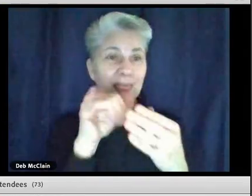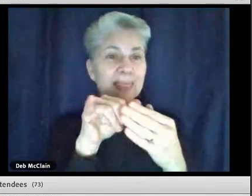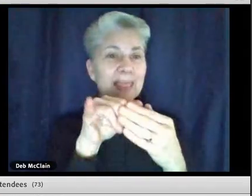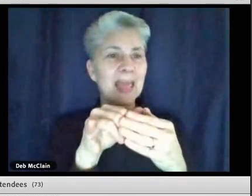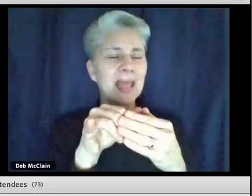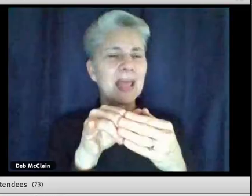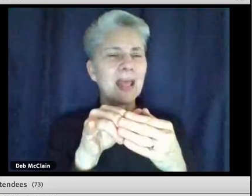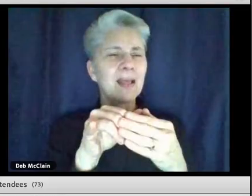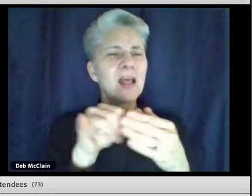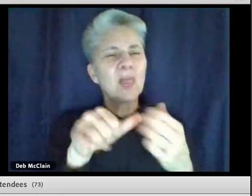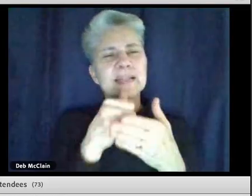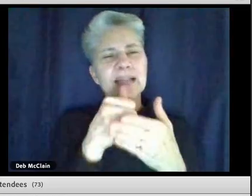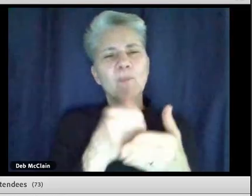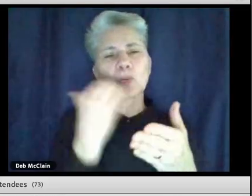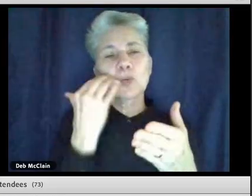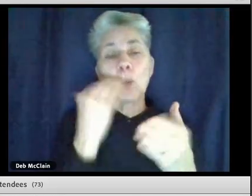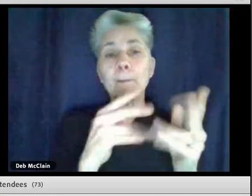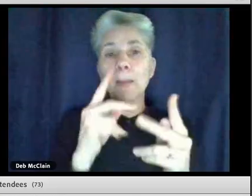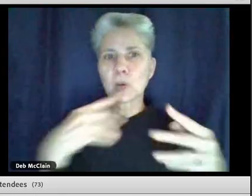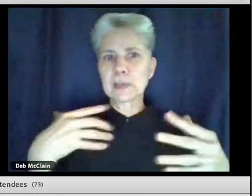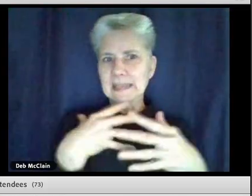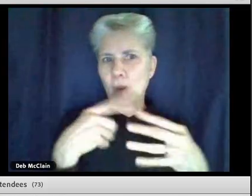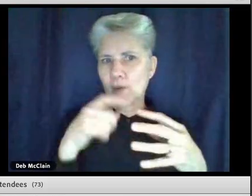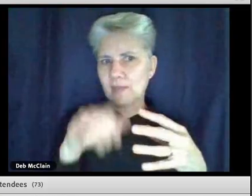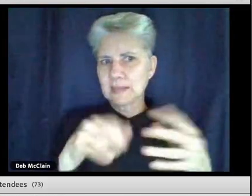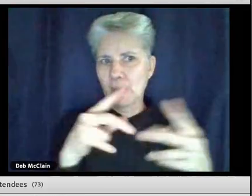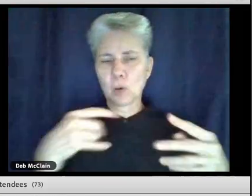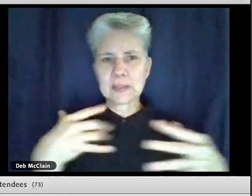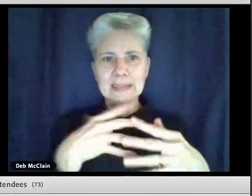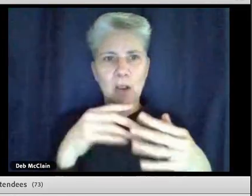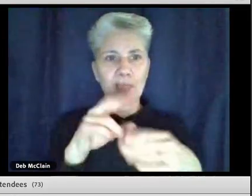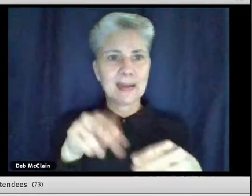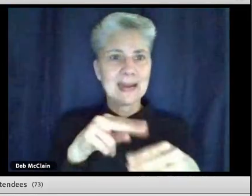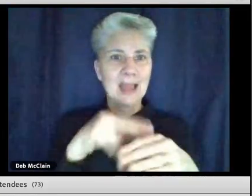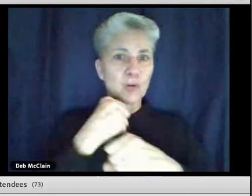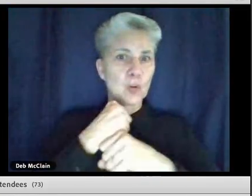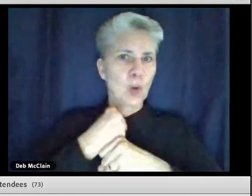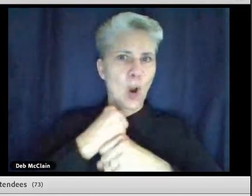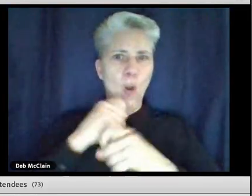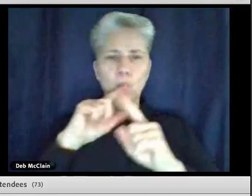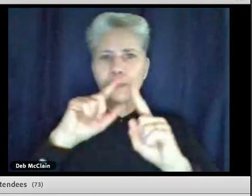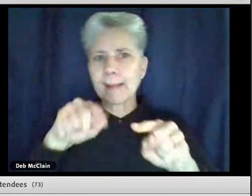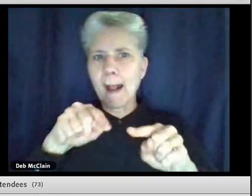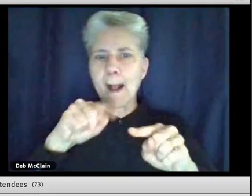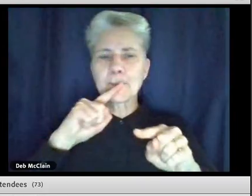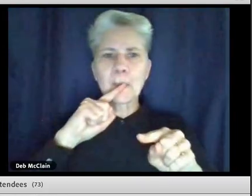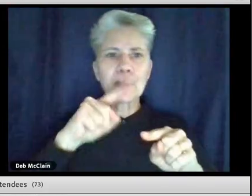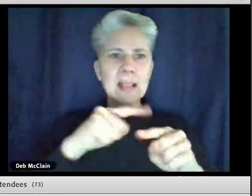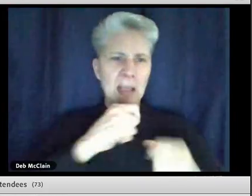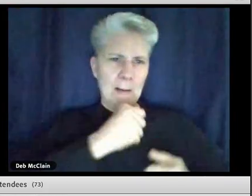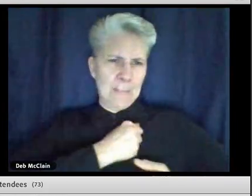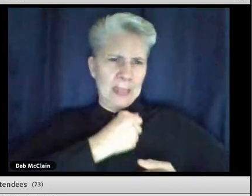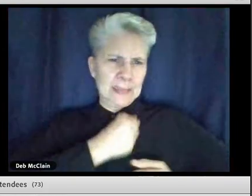Okay. Another one I just saw in the news is that -- And this is helpful to know because people are scared of this. People are scared that the National Guard